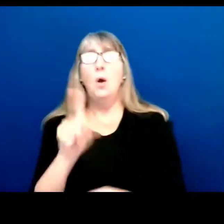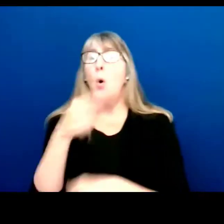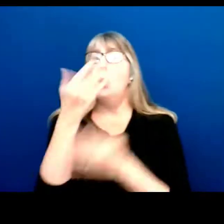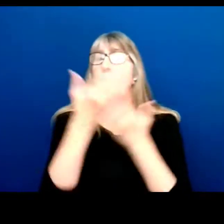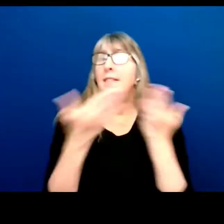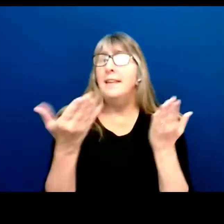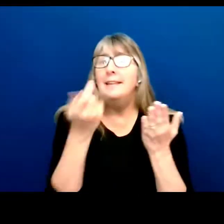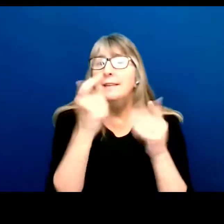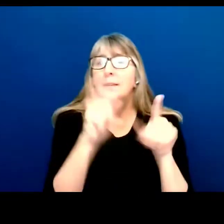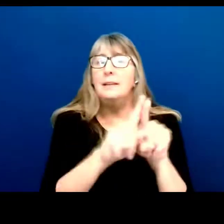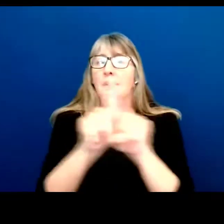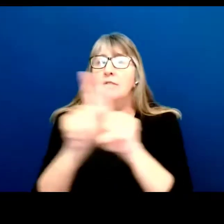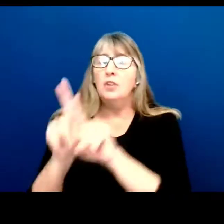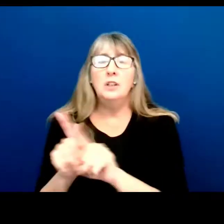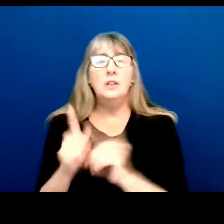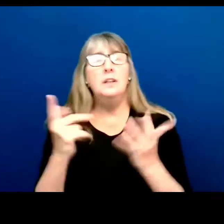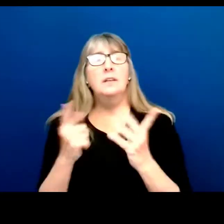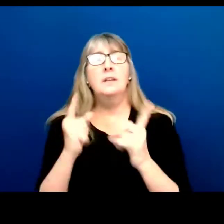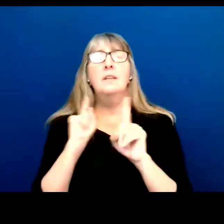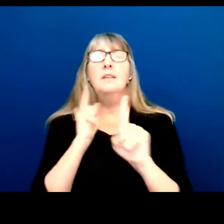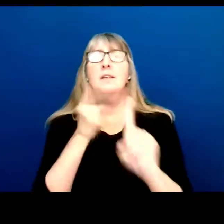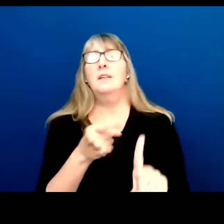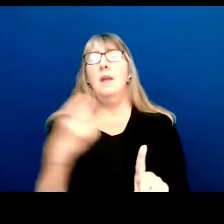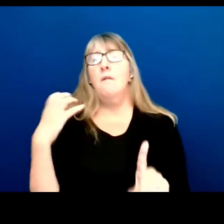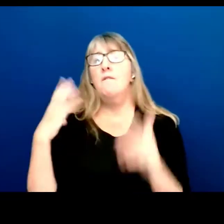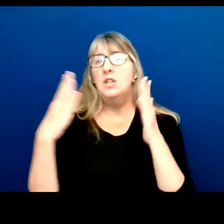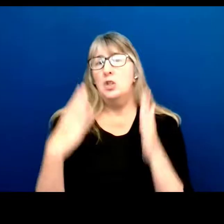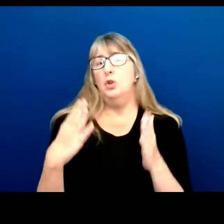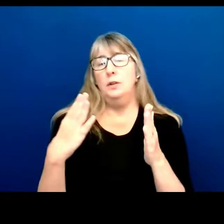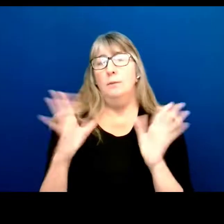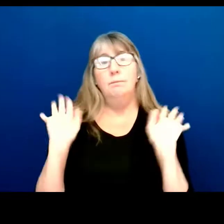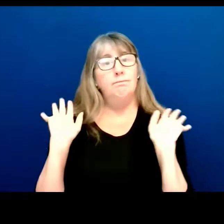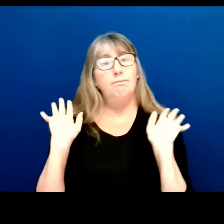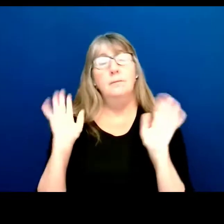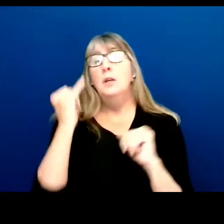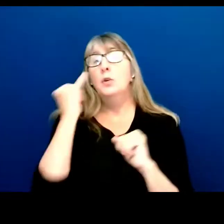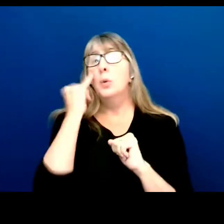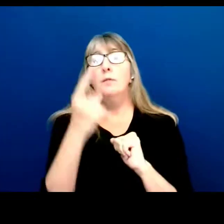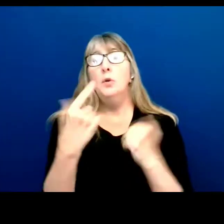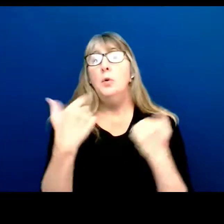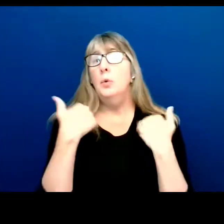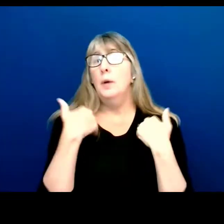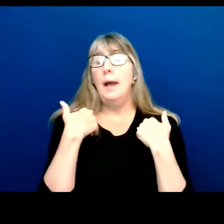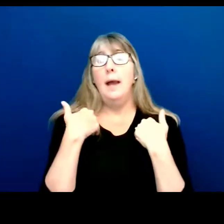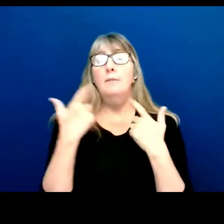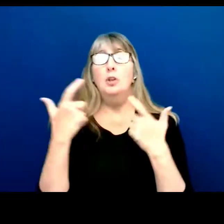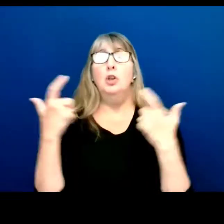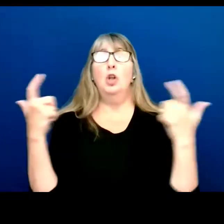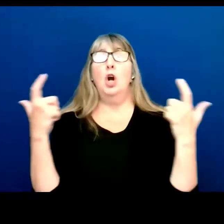is the designated official or officials. So, if you have a large institution, like a university,